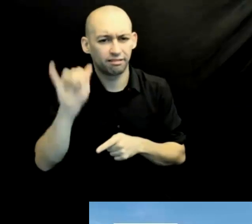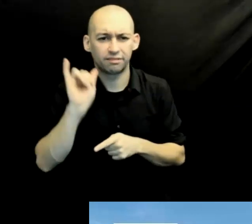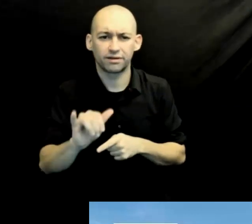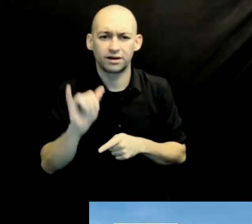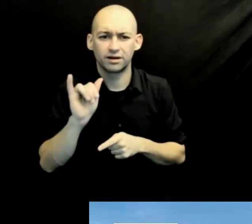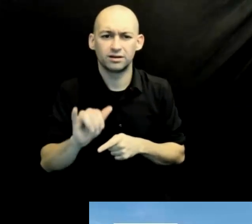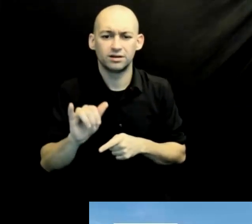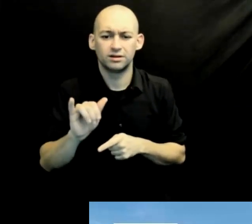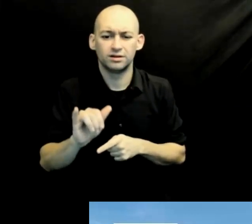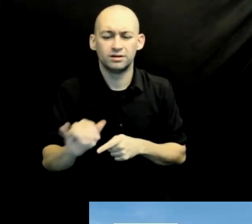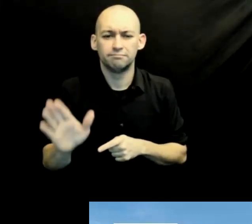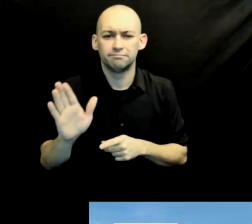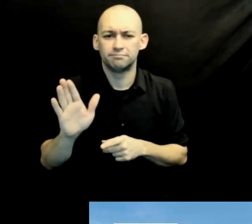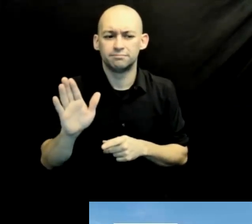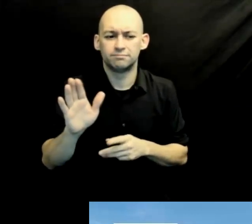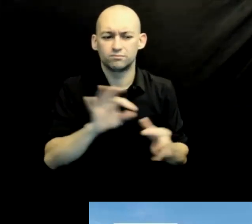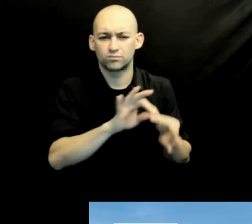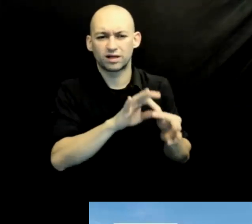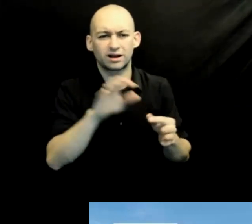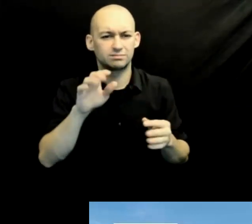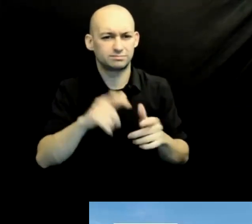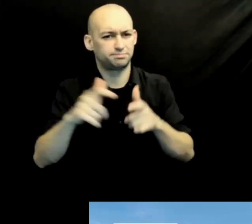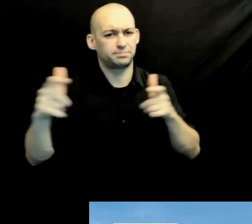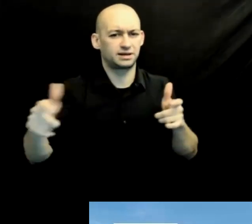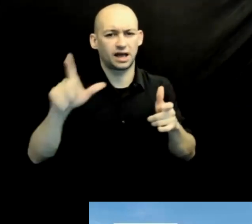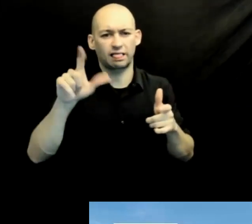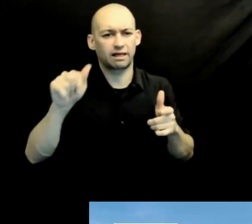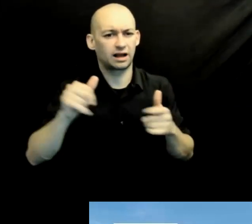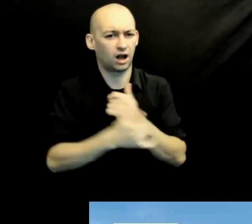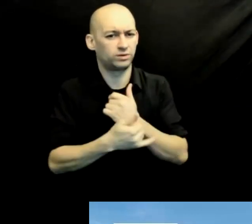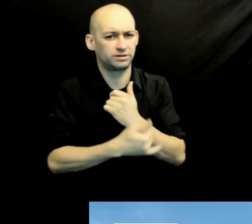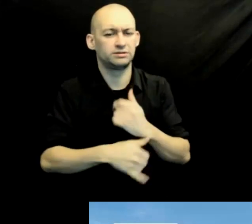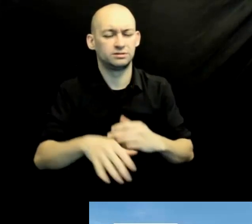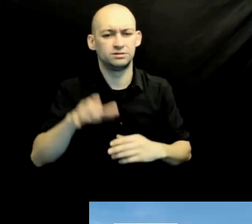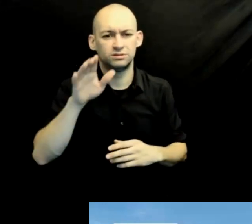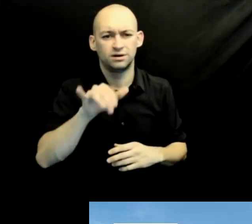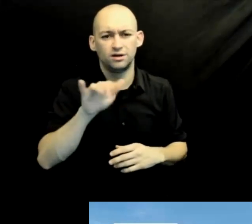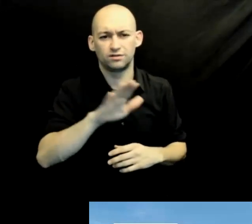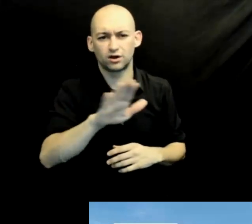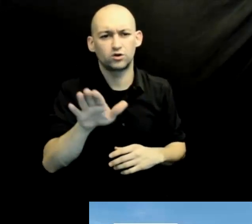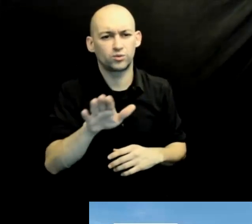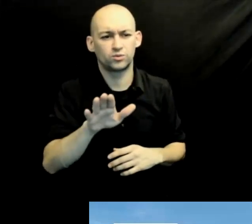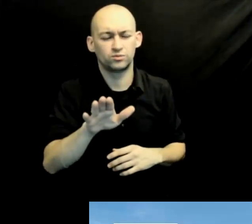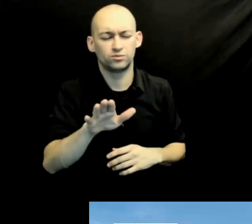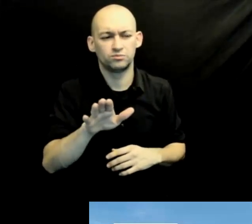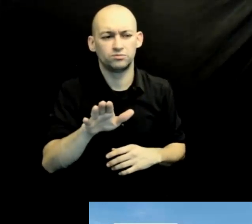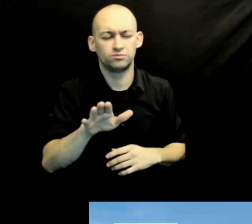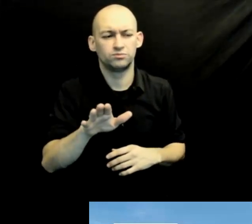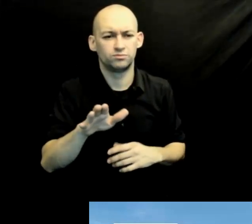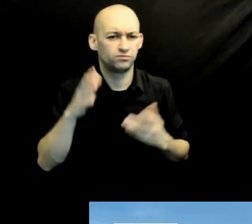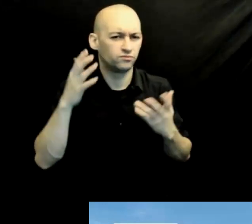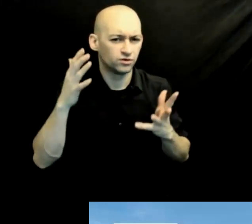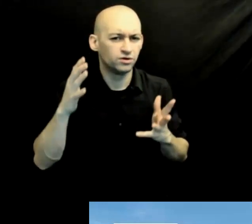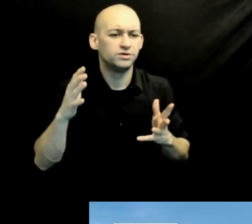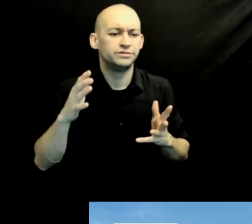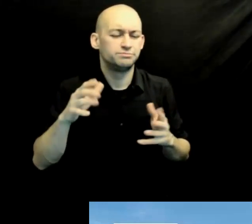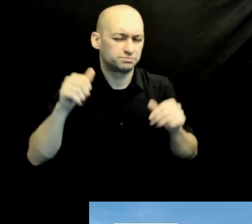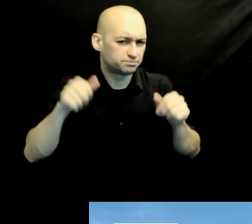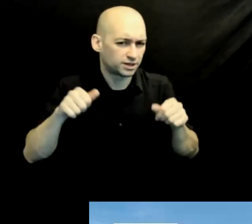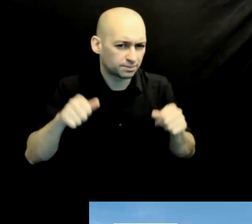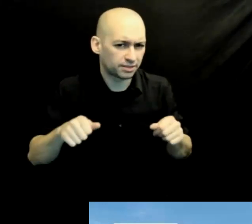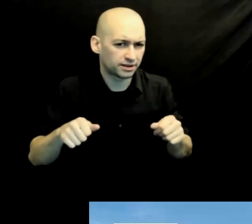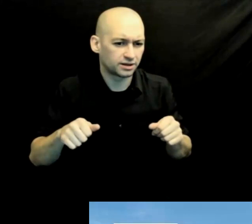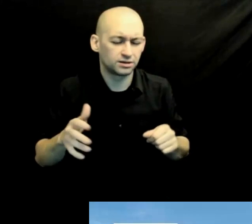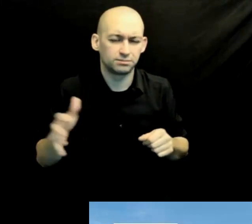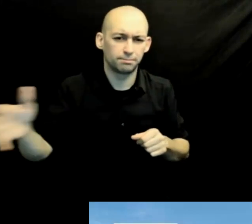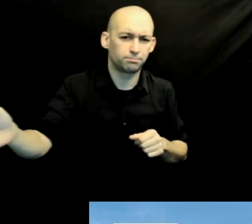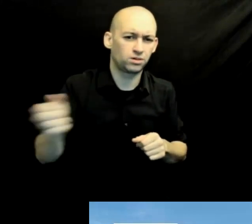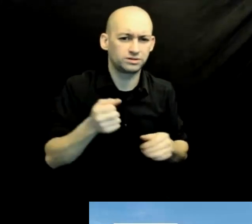know, given the size of LA County that you are going to potentially pull together comments on